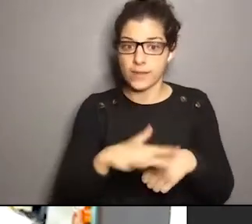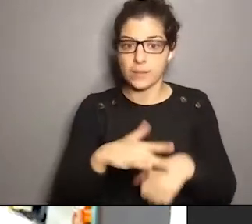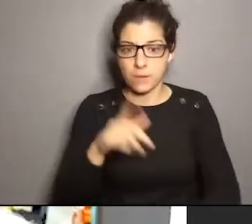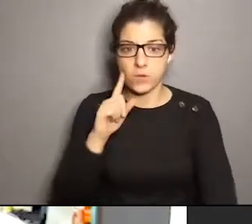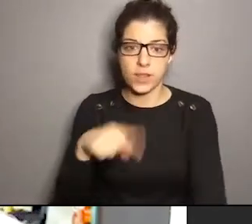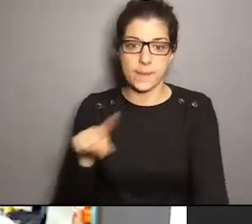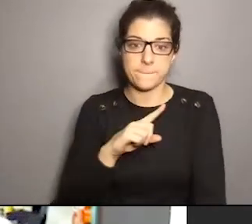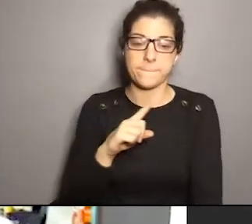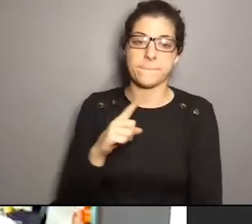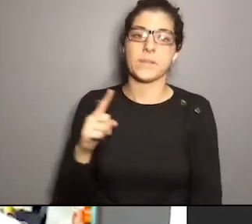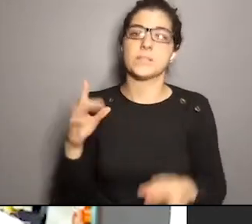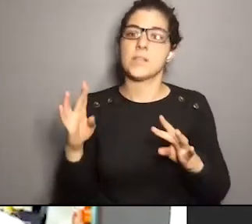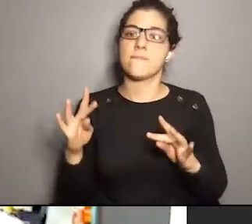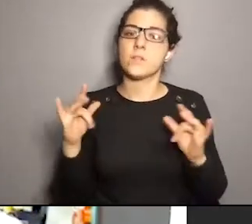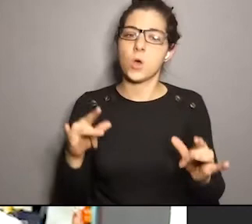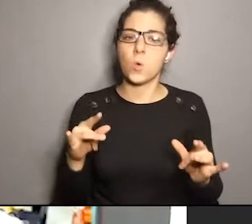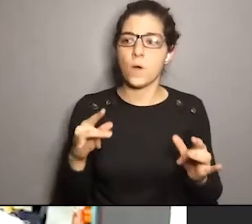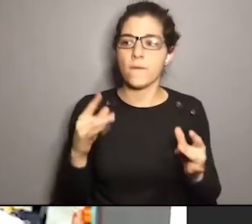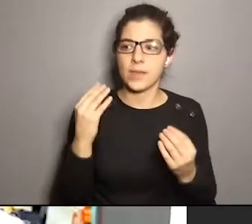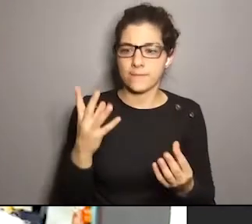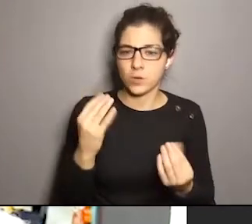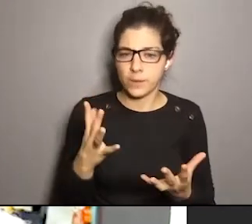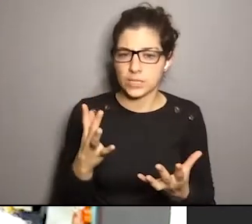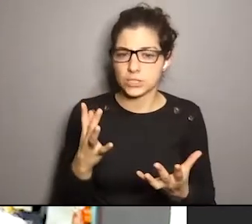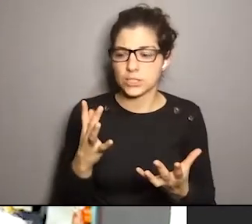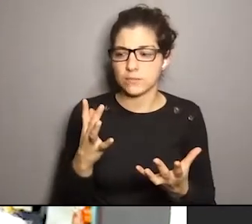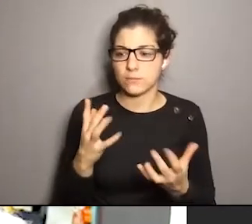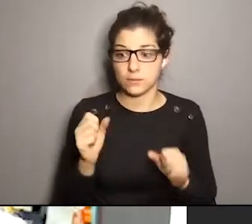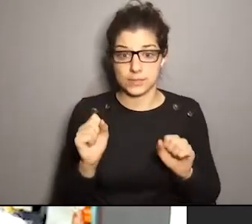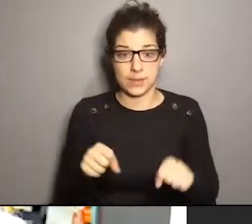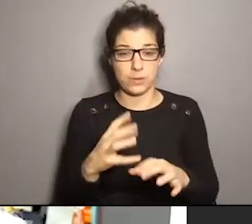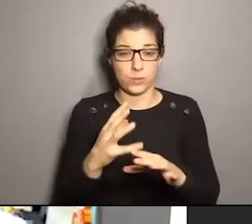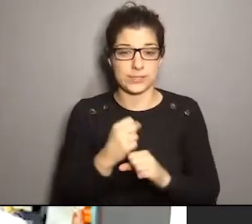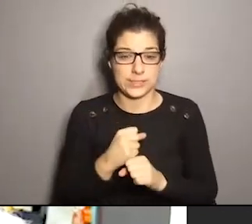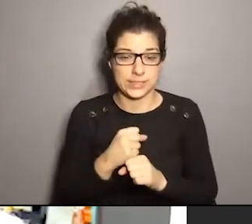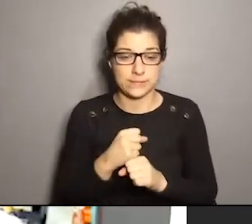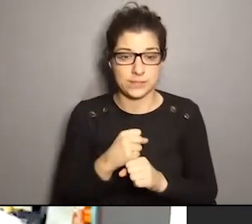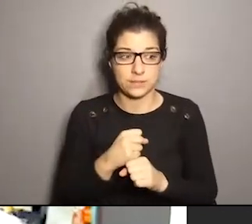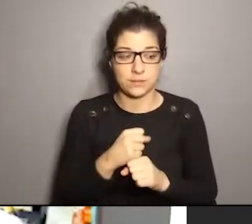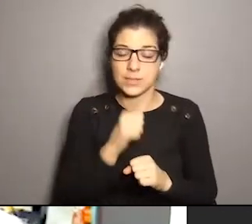is the flow of information that's able to be received, not only in the community,